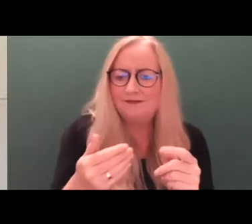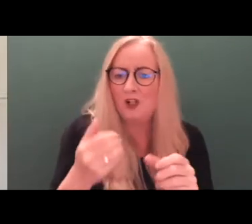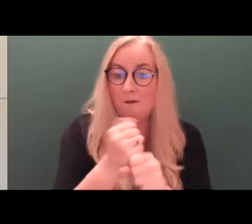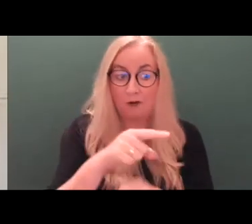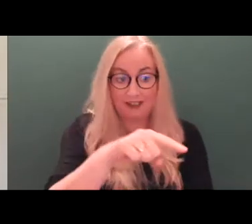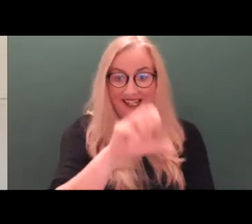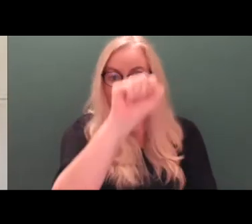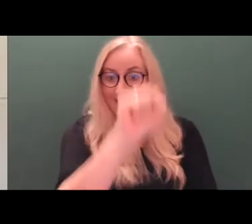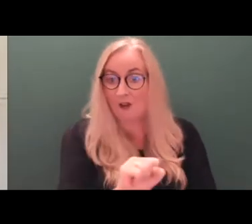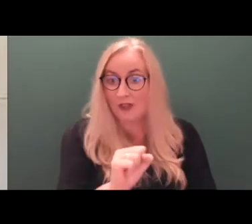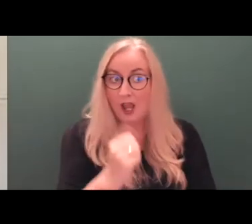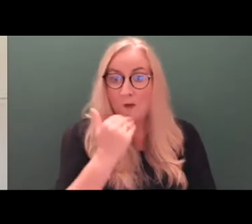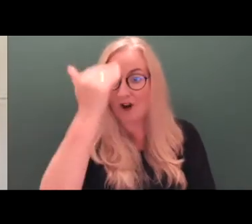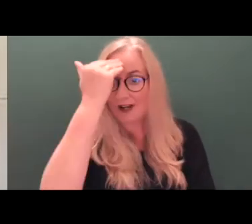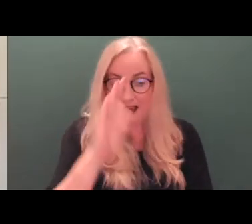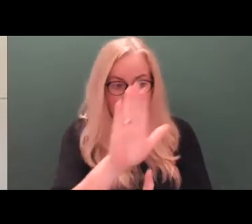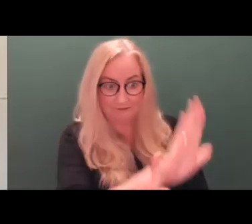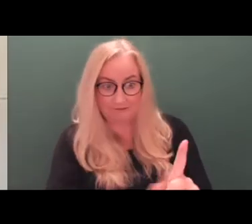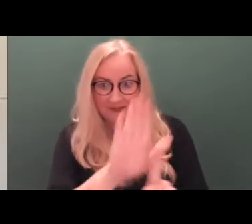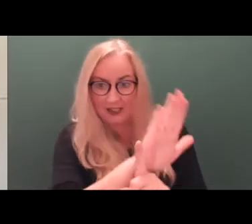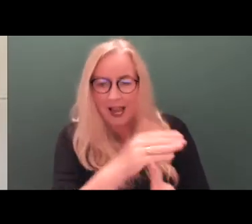countries in respect of supported decision making.